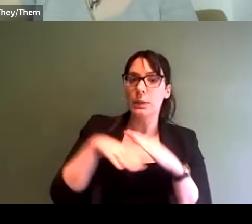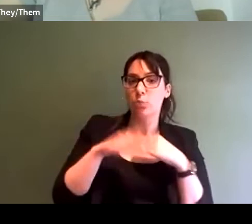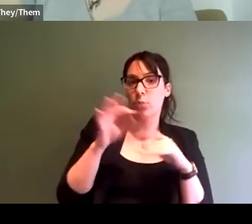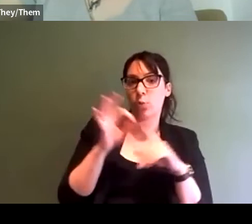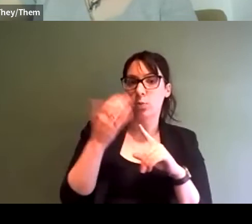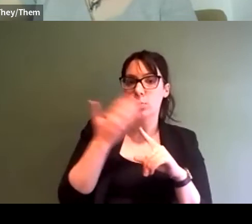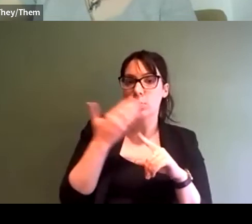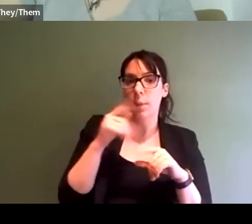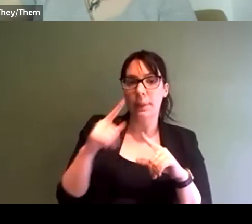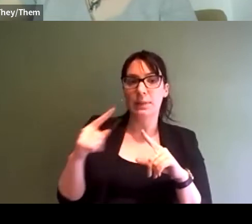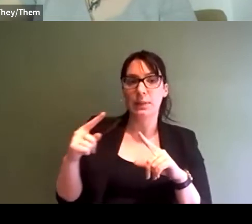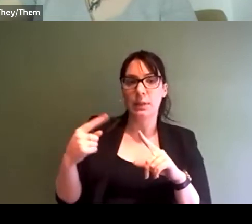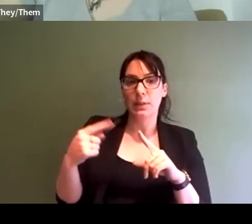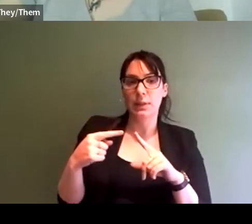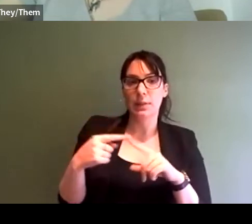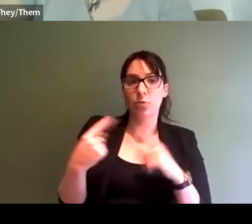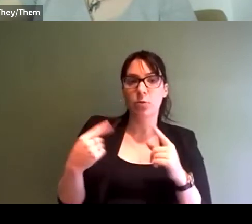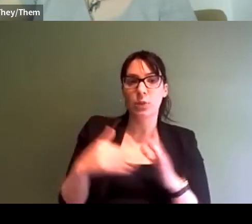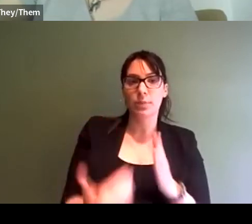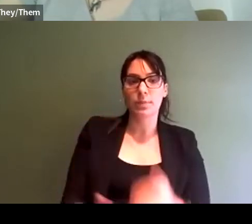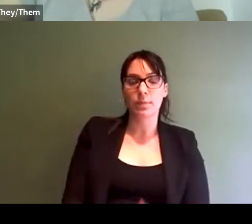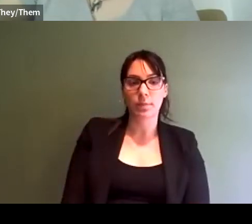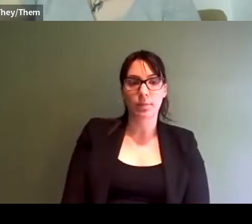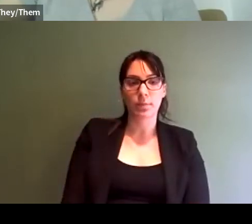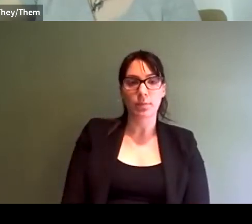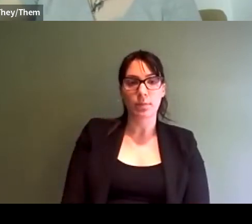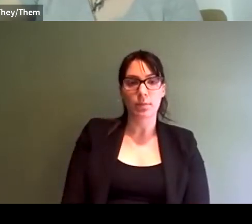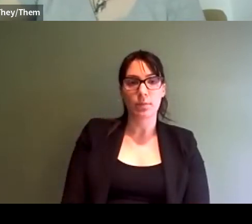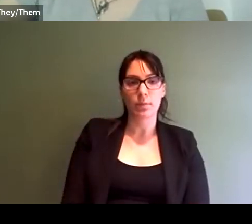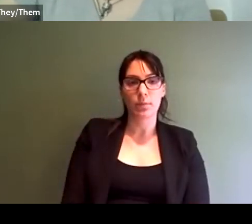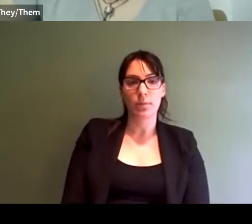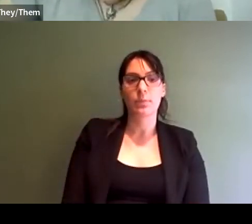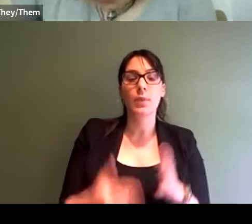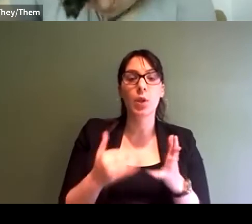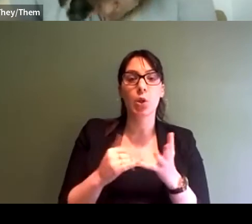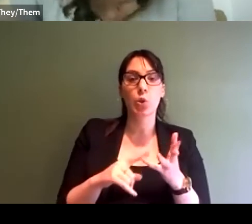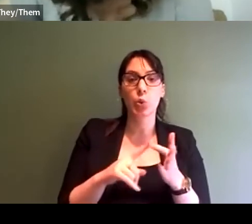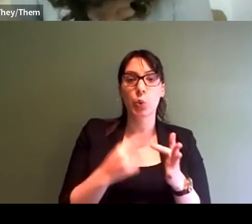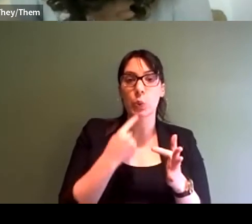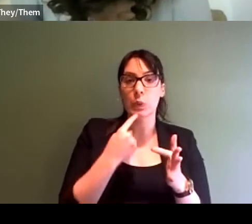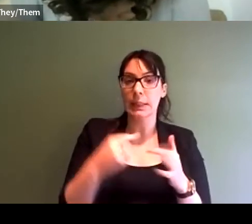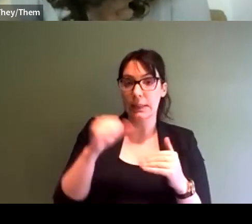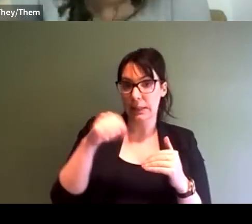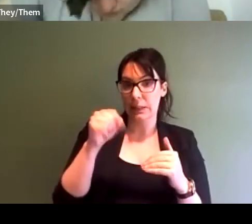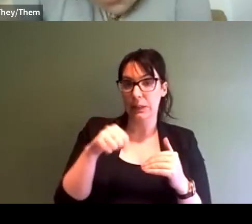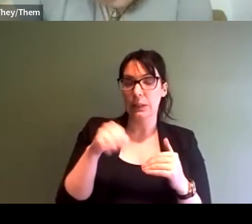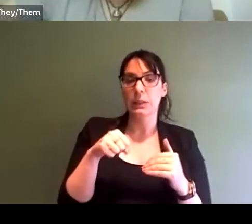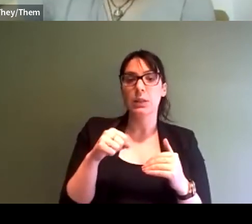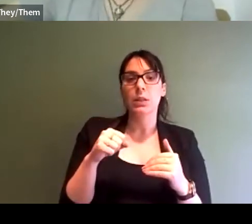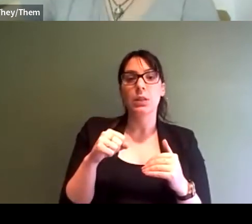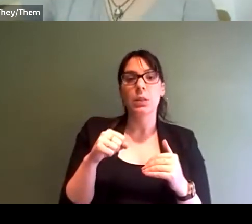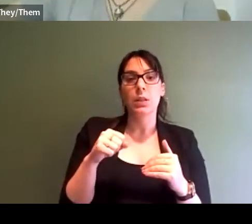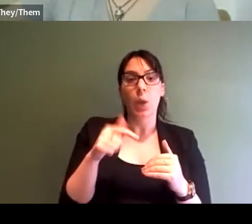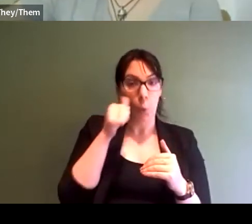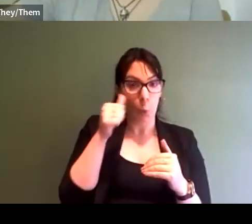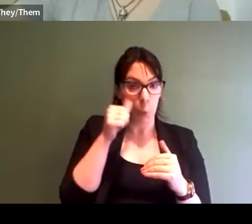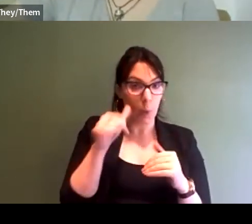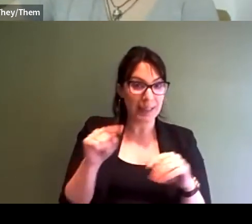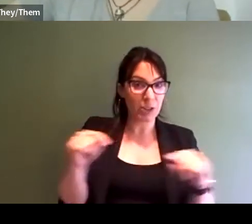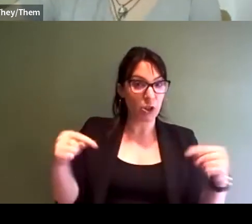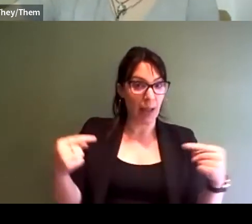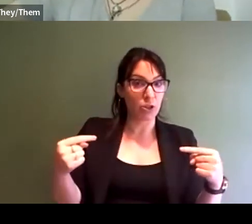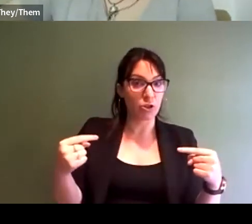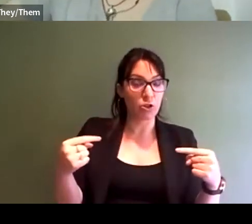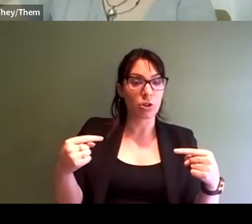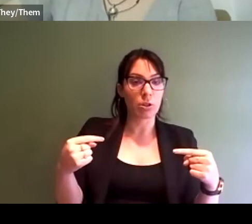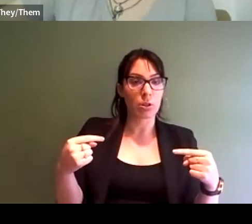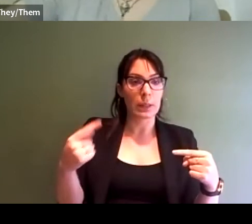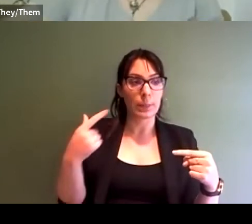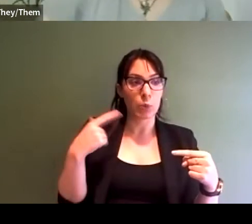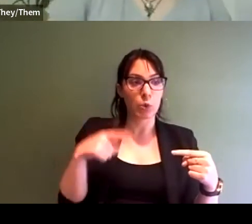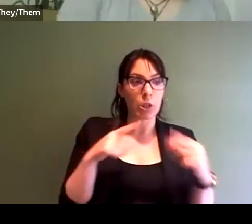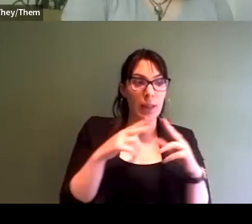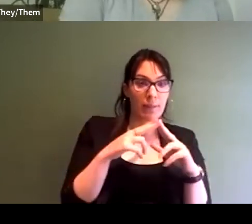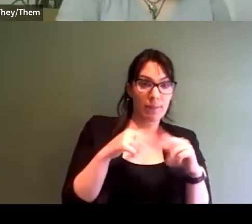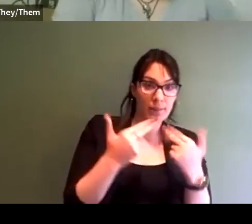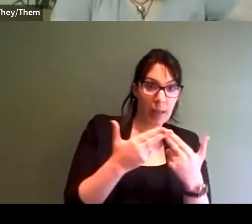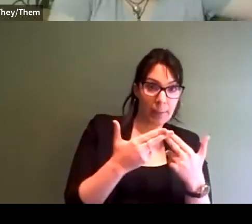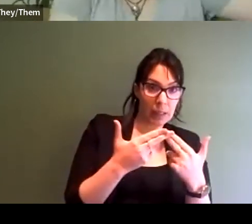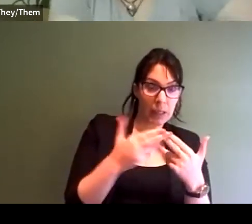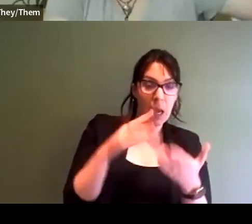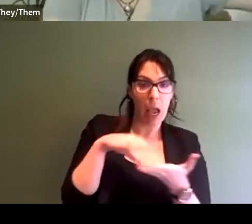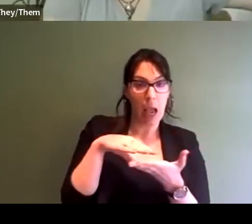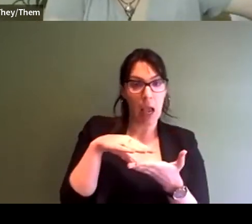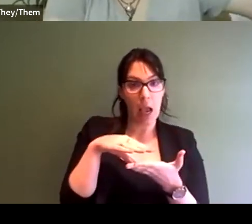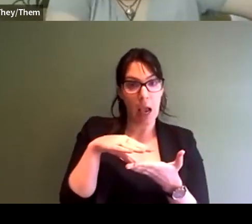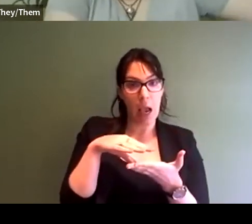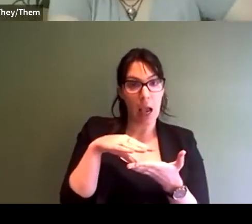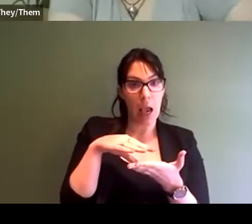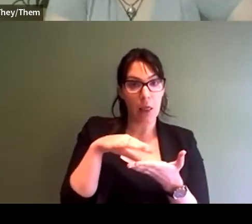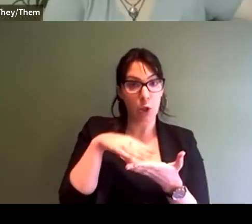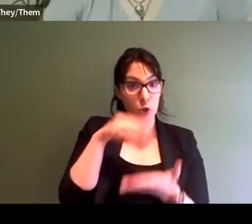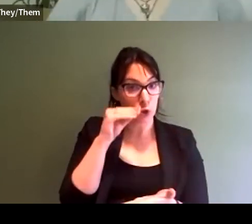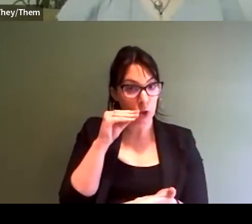I was. But yeah, it's becoming more common things I think that was just kind of important to add, but it's one of the challenges I suppose in a in a school setting where the family and certainly the child may not be aware of what the timetable is actually